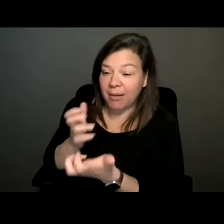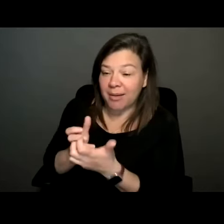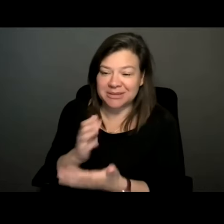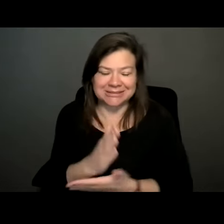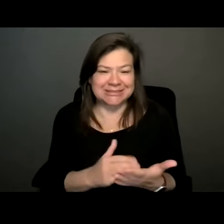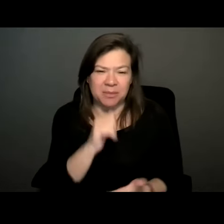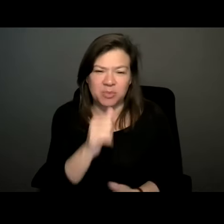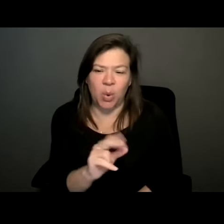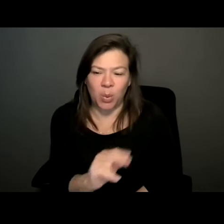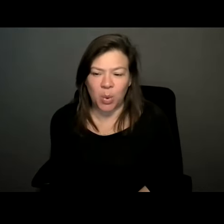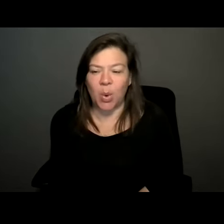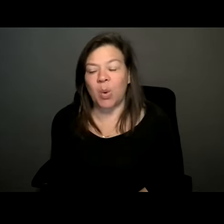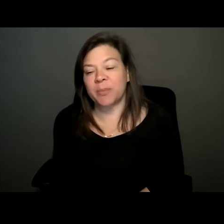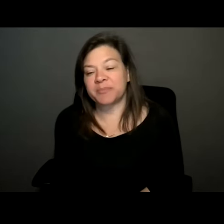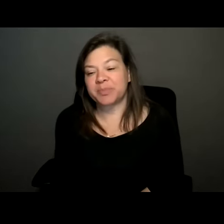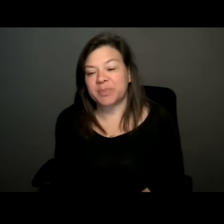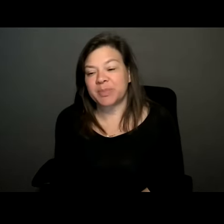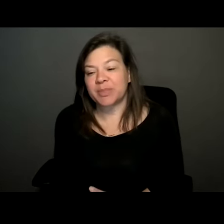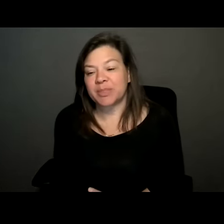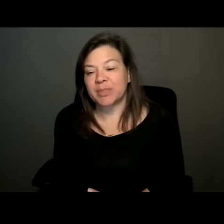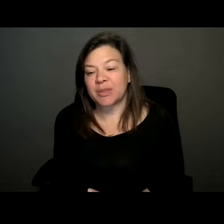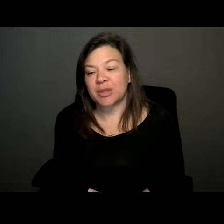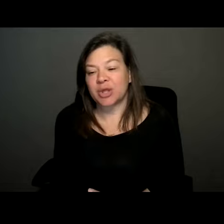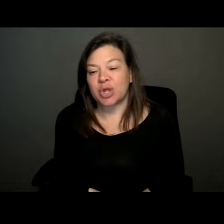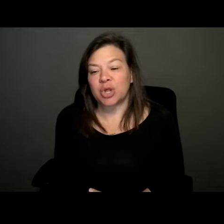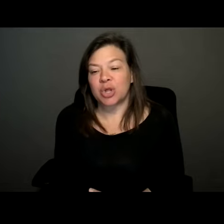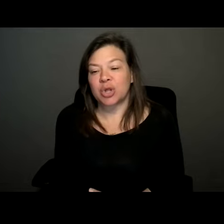but the question becomes who are we holding that space for?